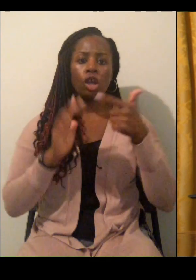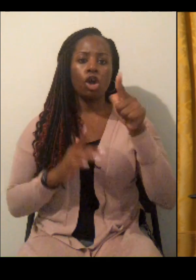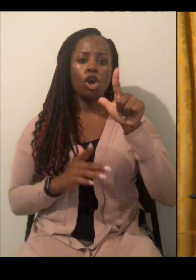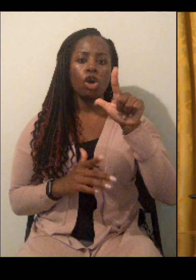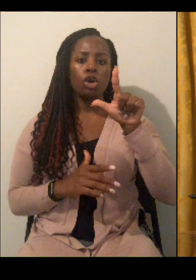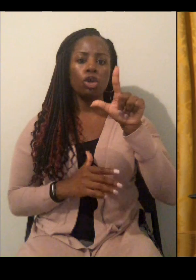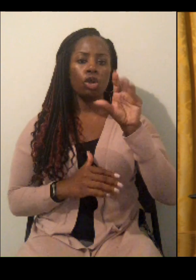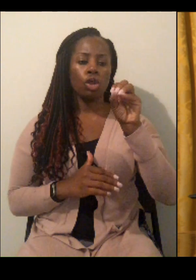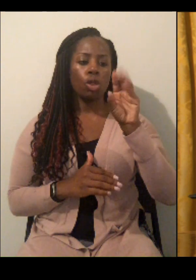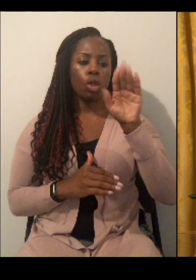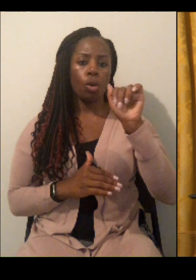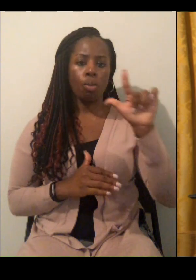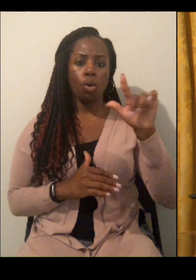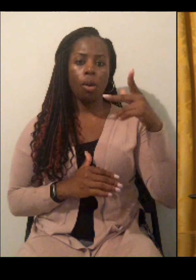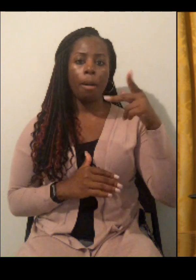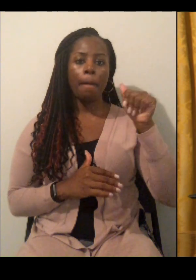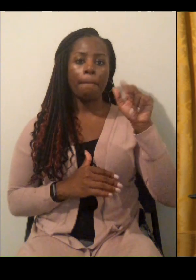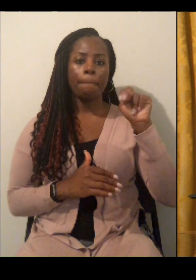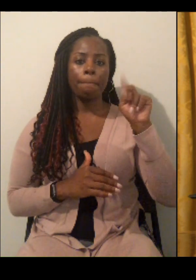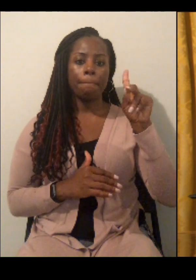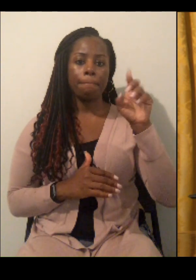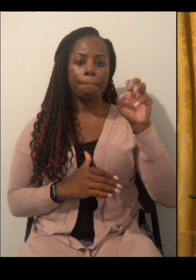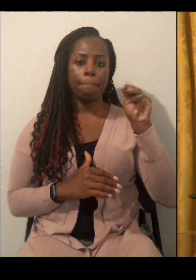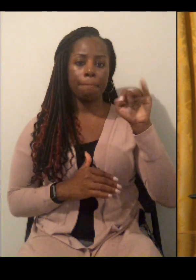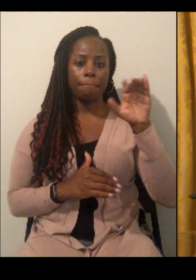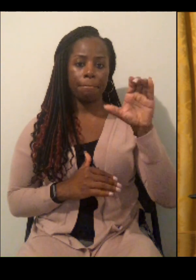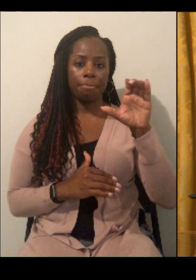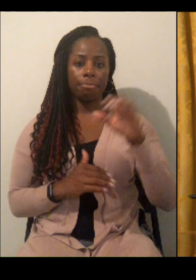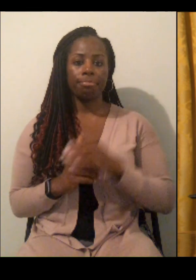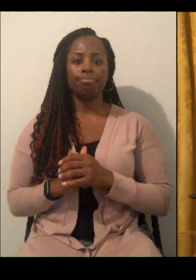contact with our allies and we are marshalling the full power of the